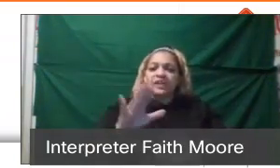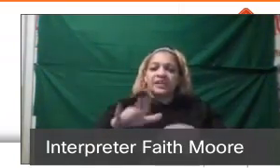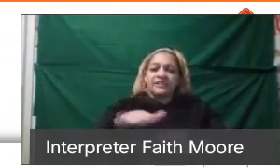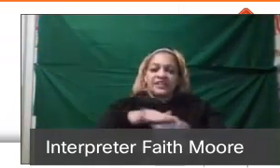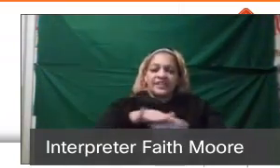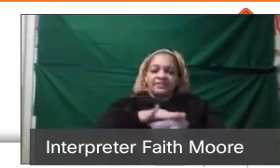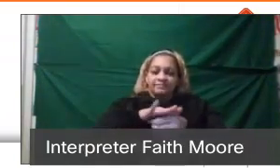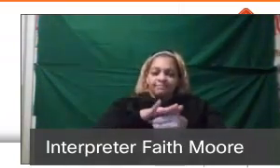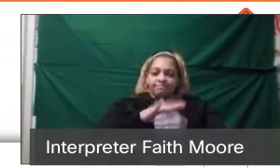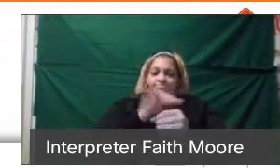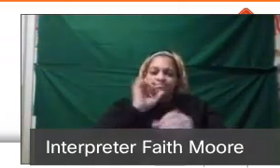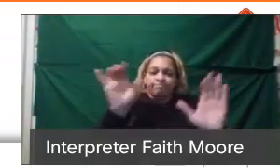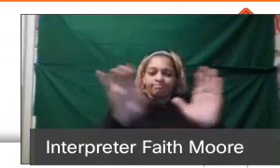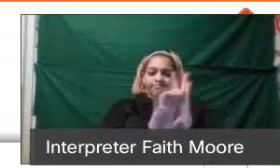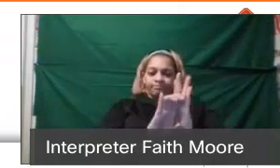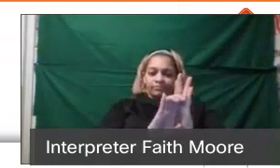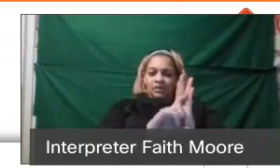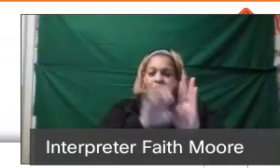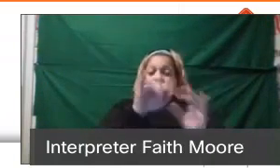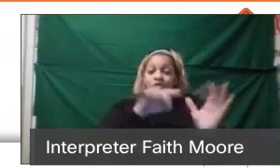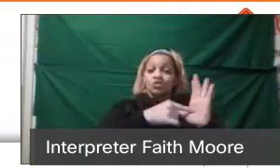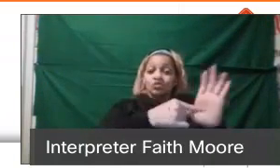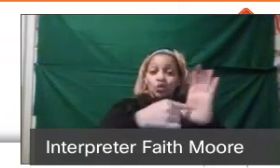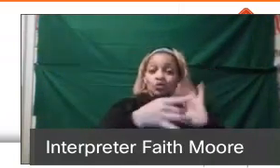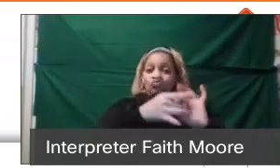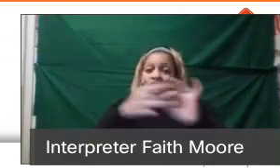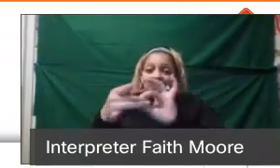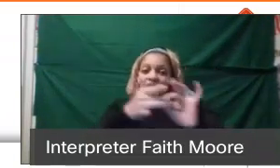It sort of shows the relationship between the travel lanes the barrier.